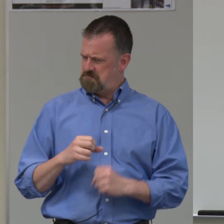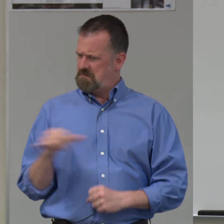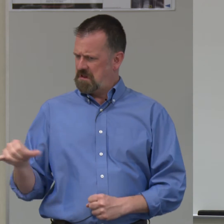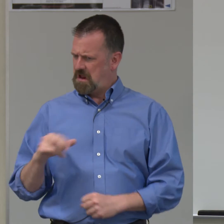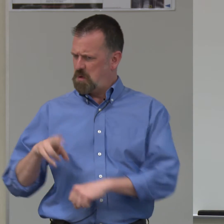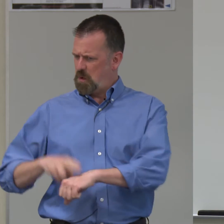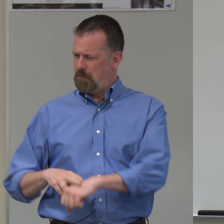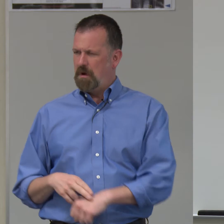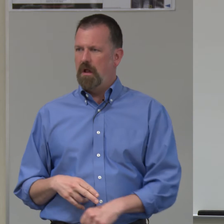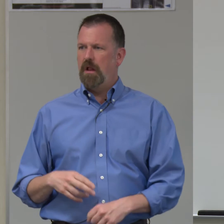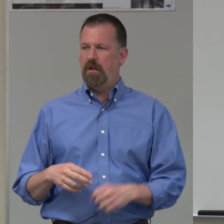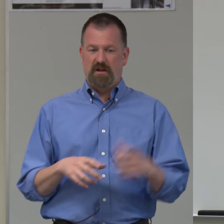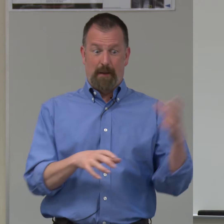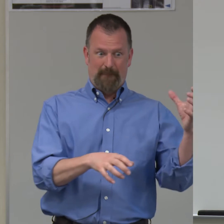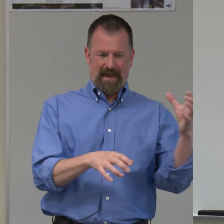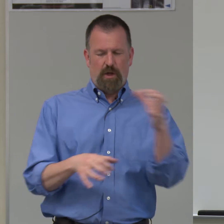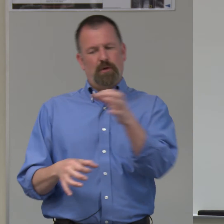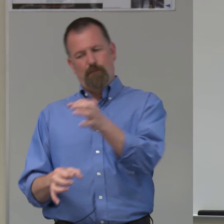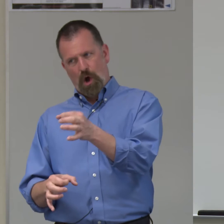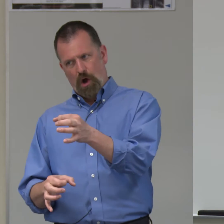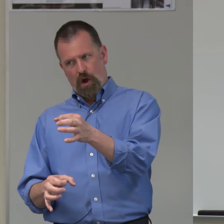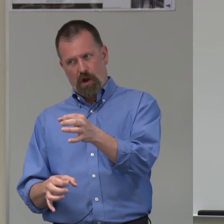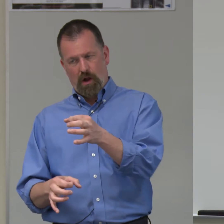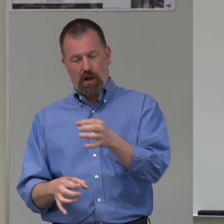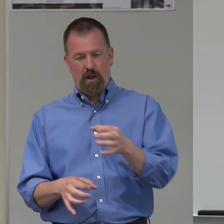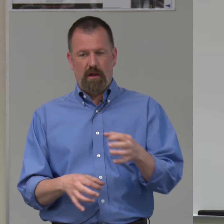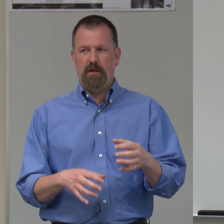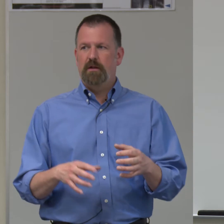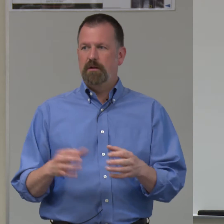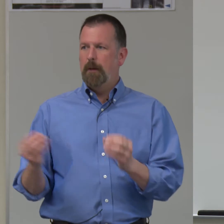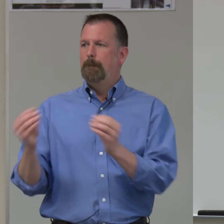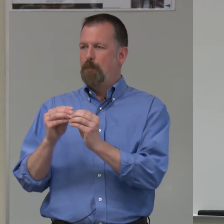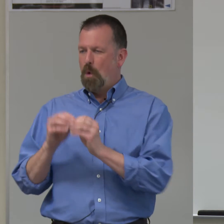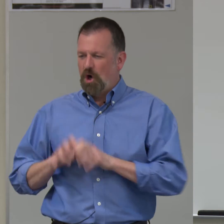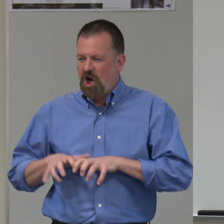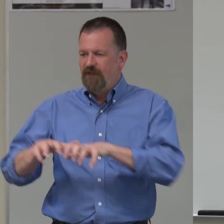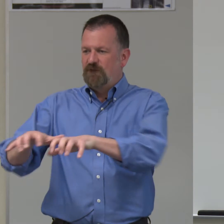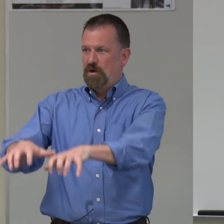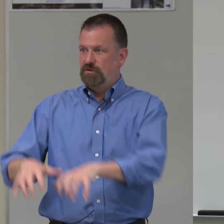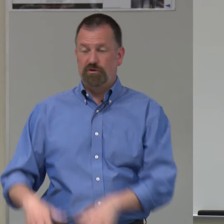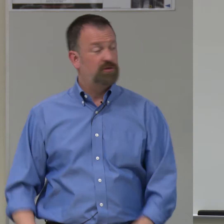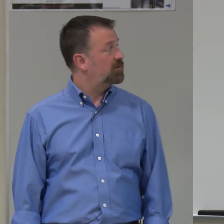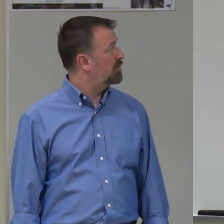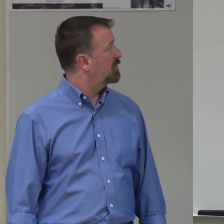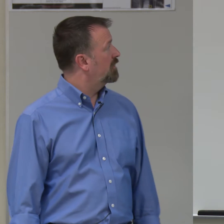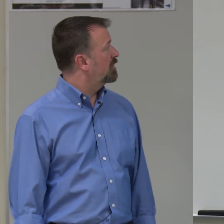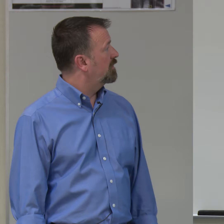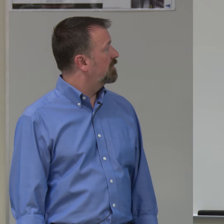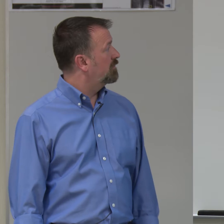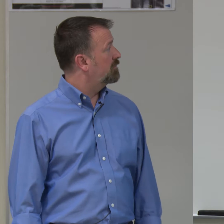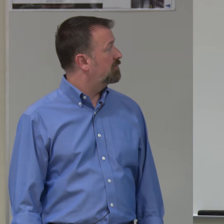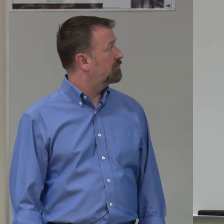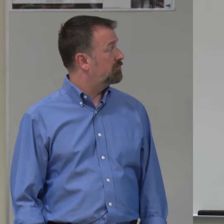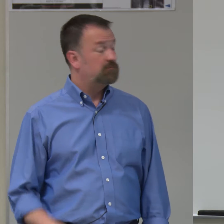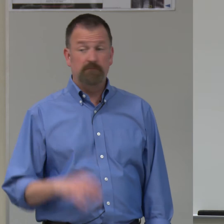They are smaller, more-- cover more of the area, and the same is true for IL-12.